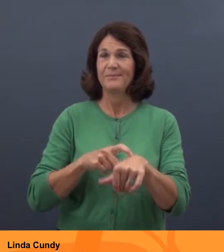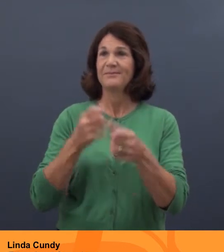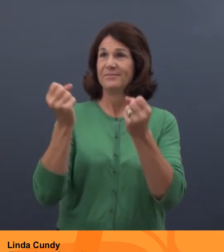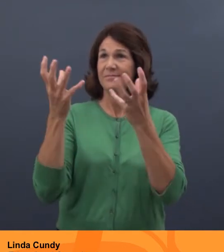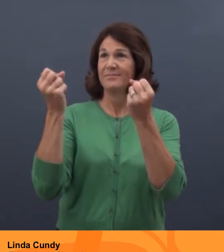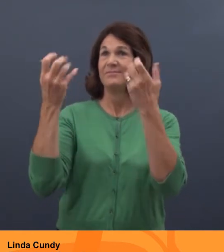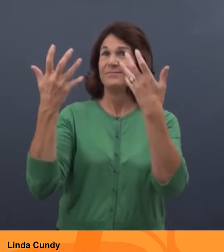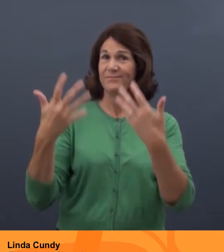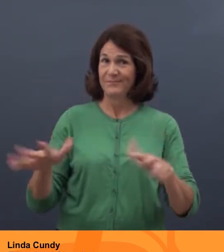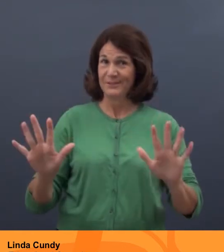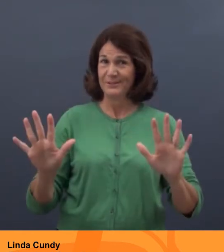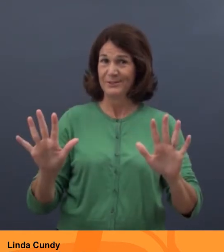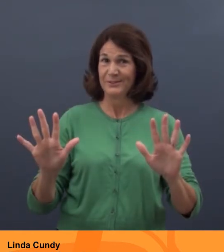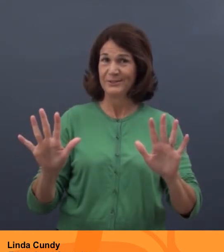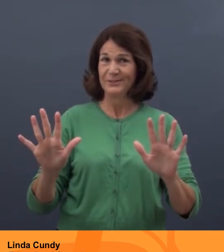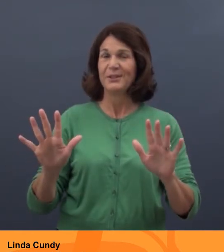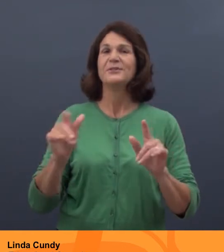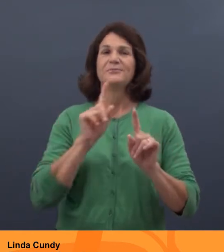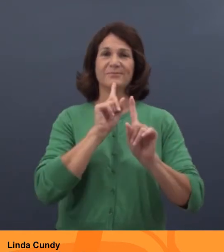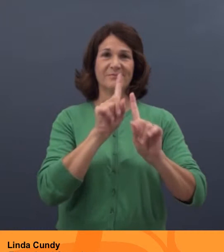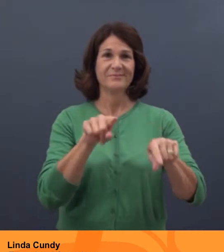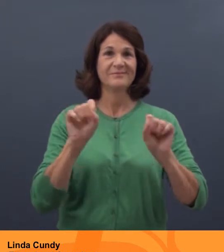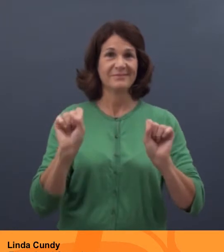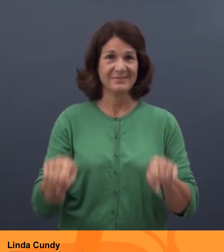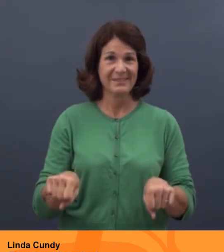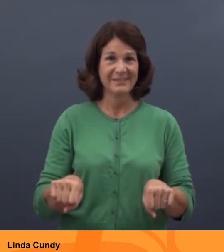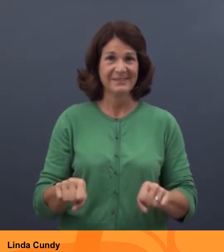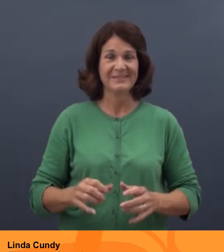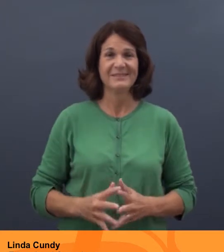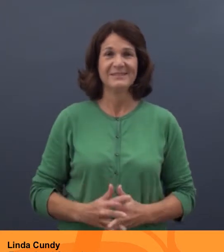Wait time allows the student to fully process the information.